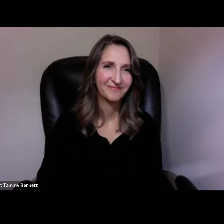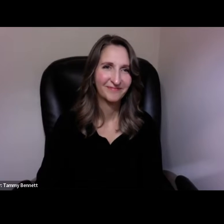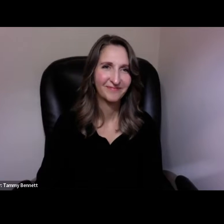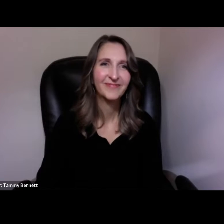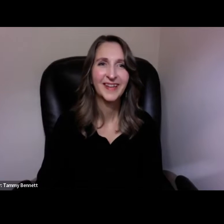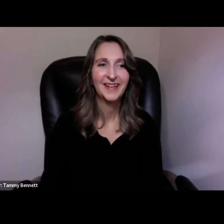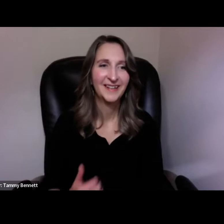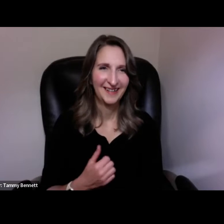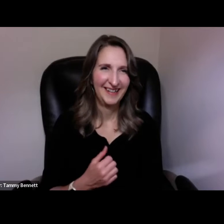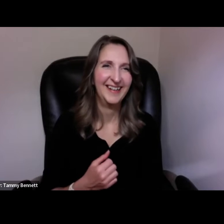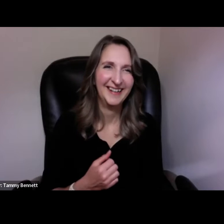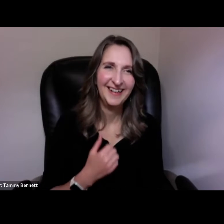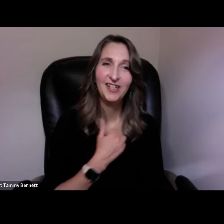After that eventually. So you know, I gotta be nice to them.